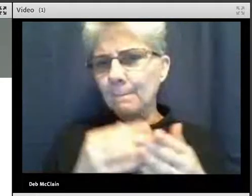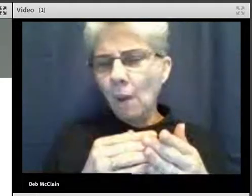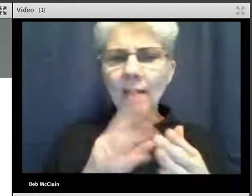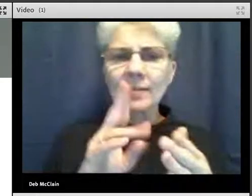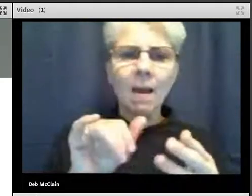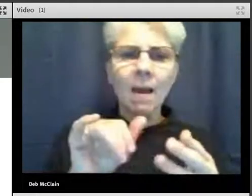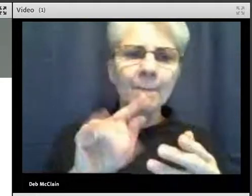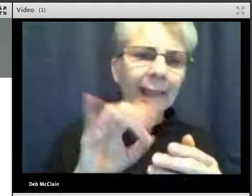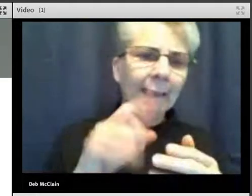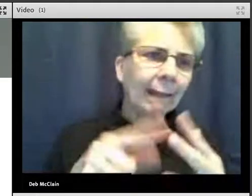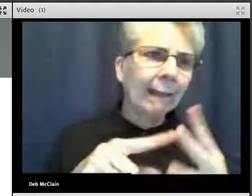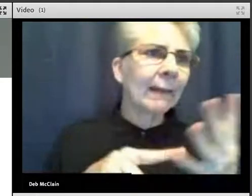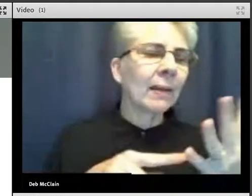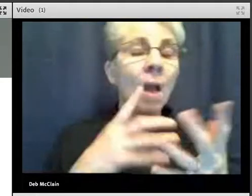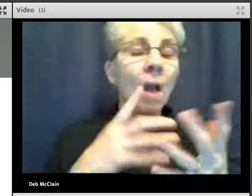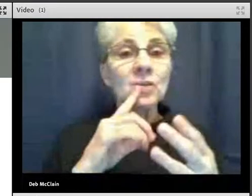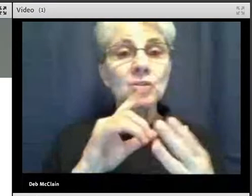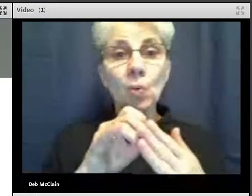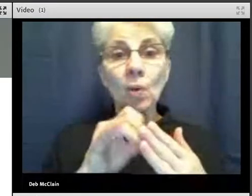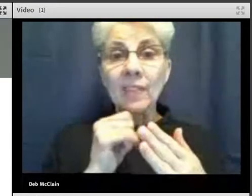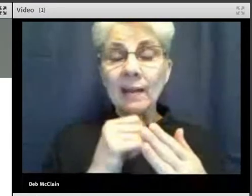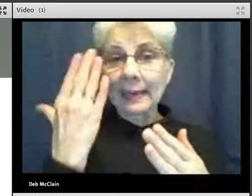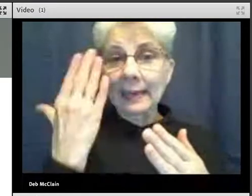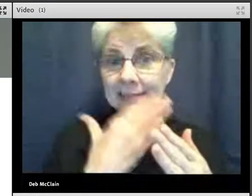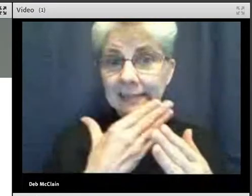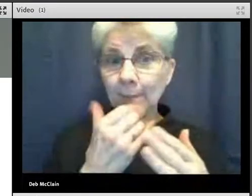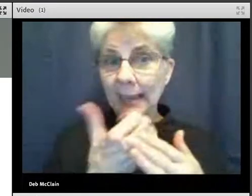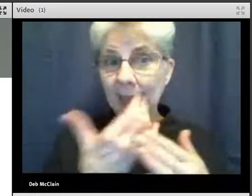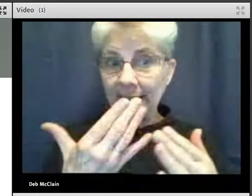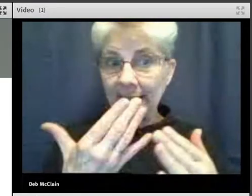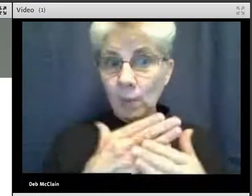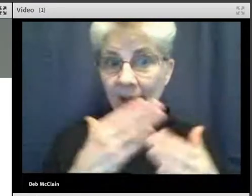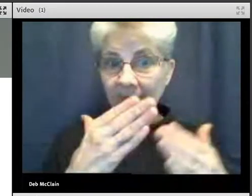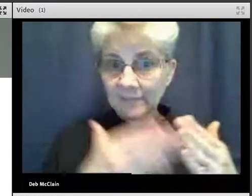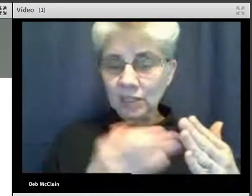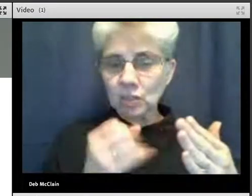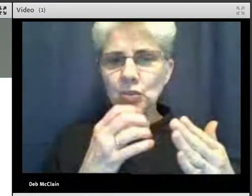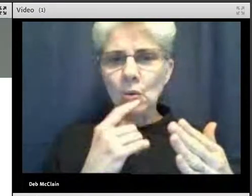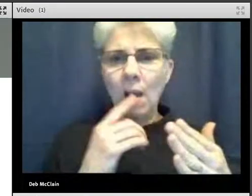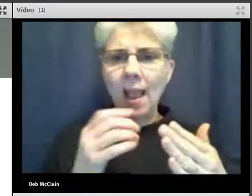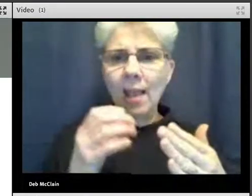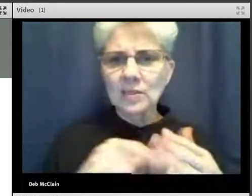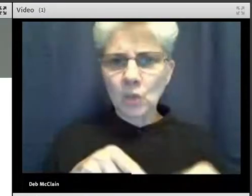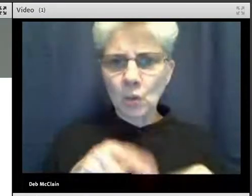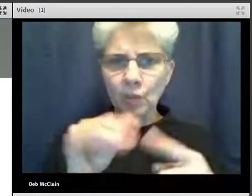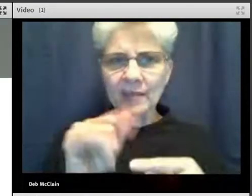There's a lot of different aspects. I'm updating content. I want to make sure I didn't skip anything when I finish.